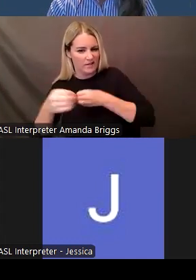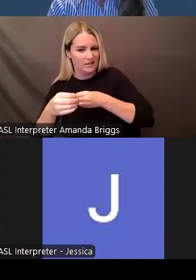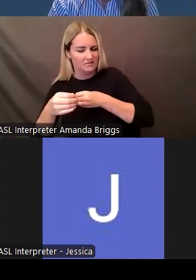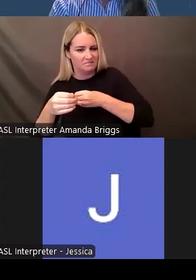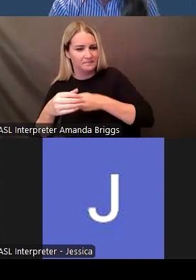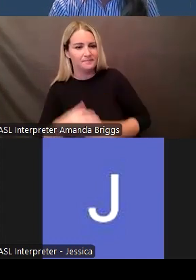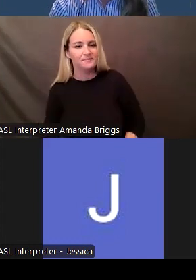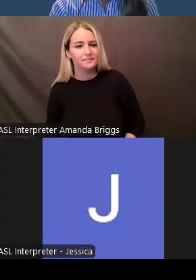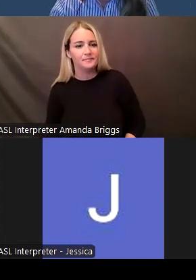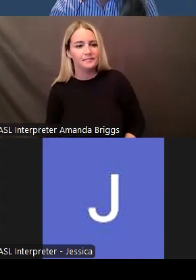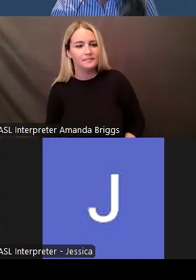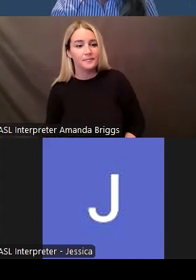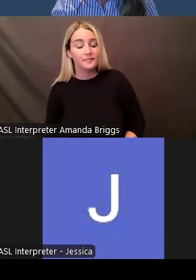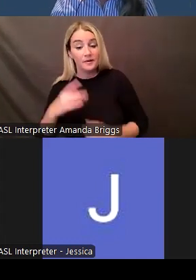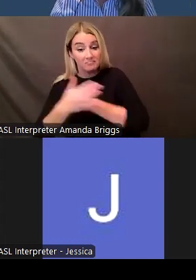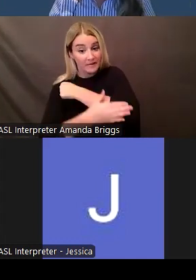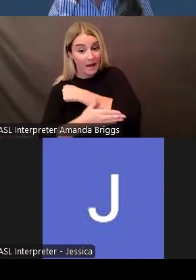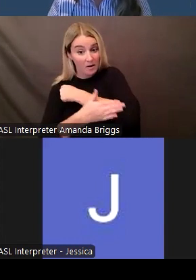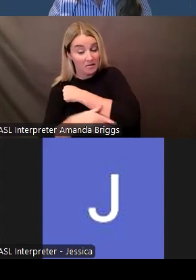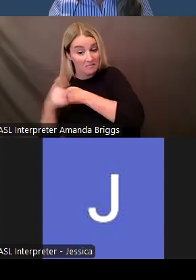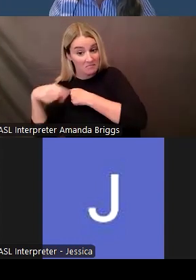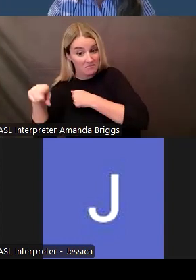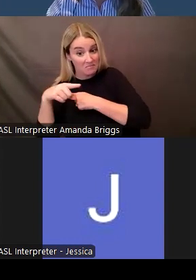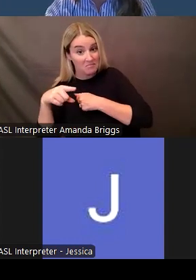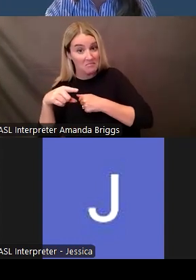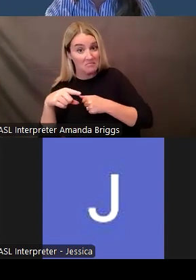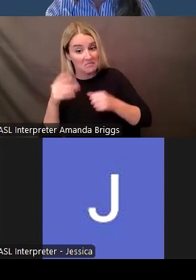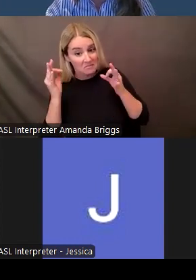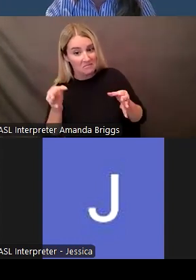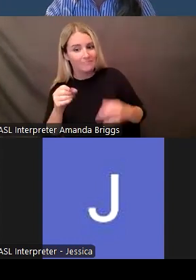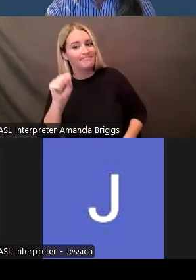So, when the county determines whether someone is eligible for Medi-Cal,